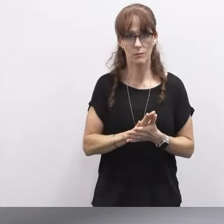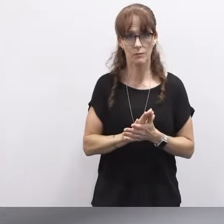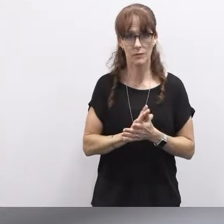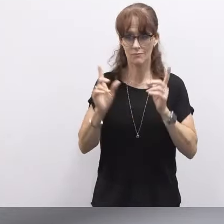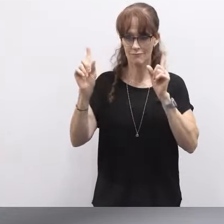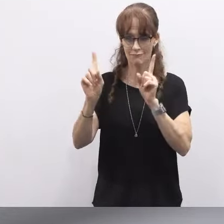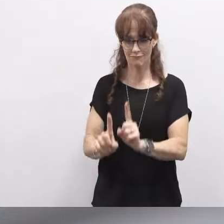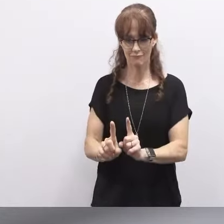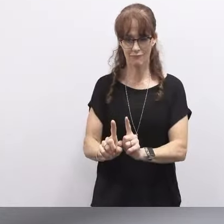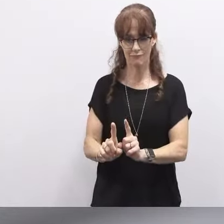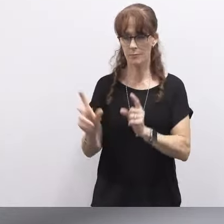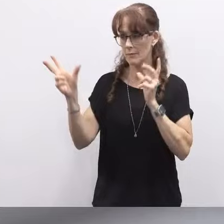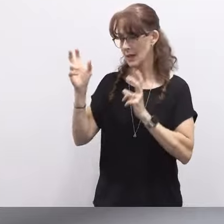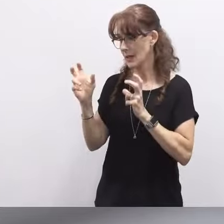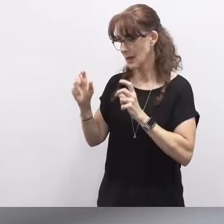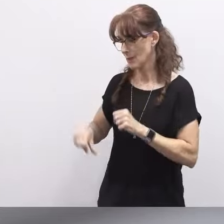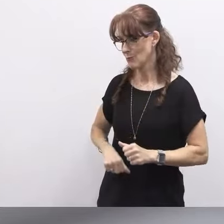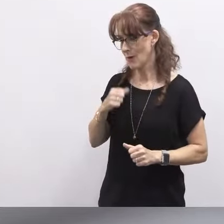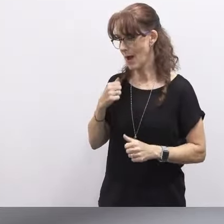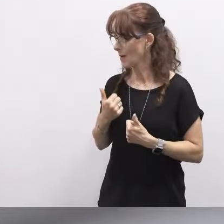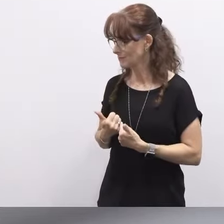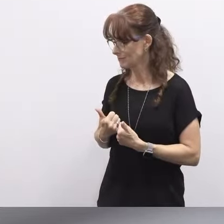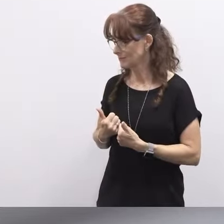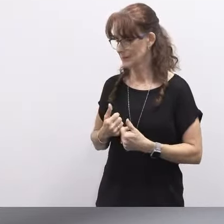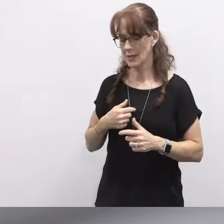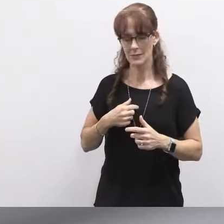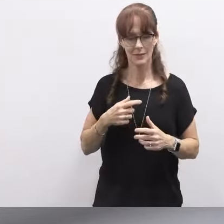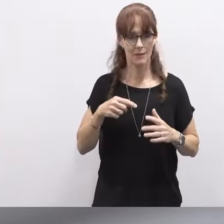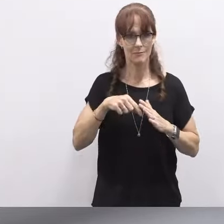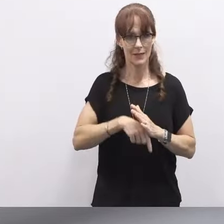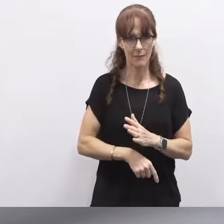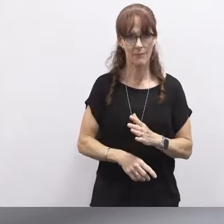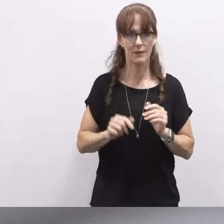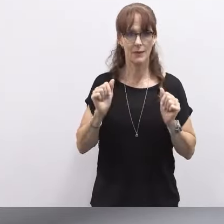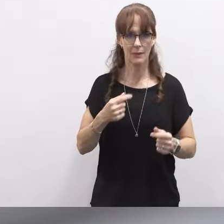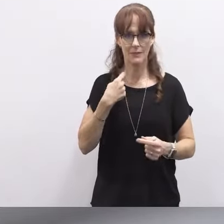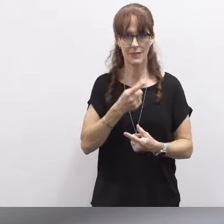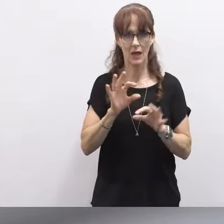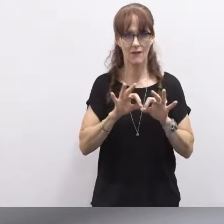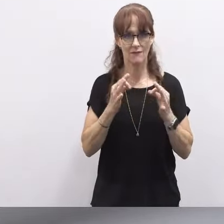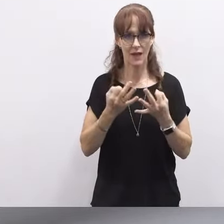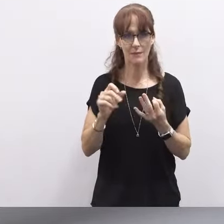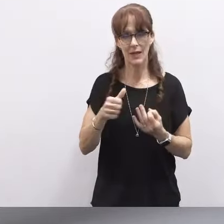and hear them with such pride and such depth, be able to tell families and other students,